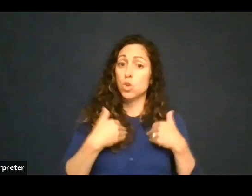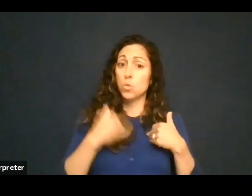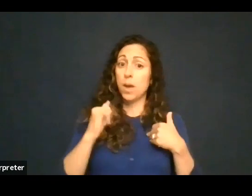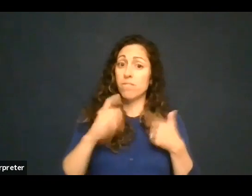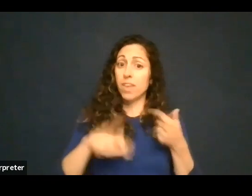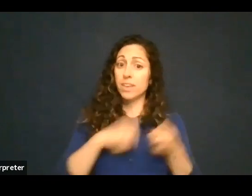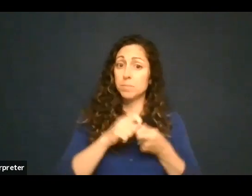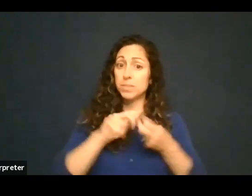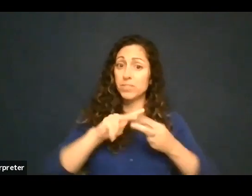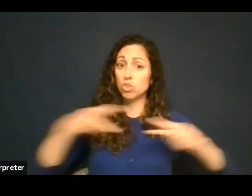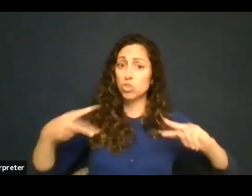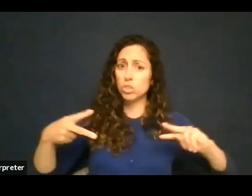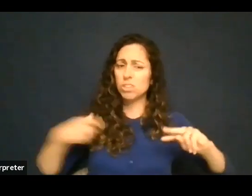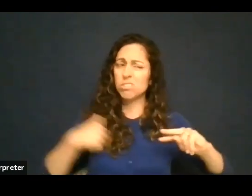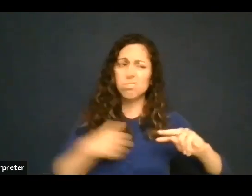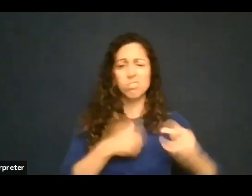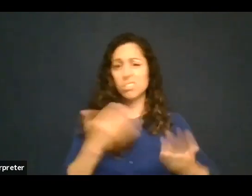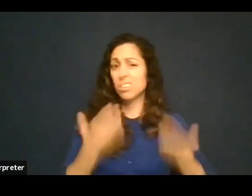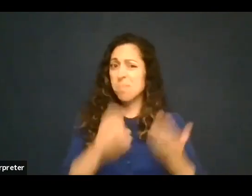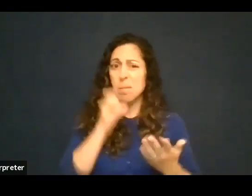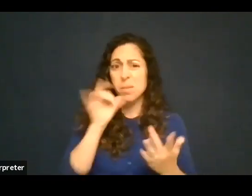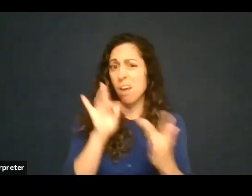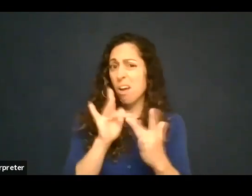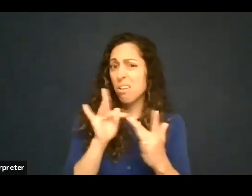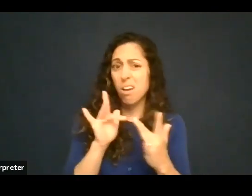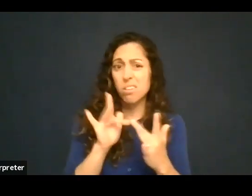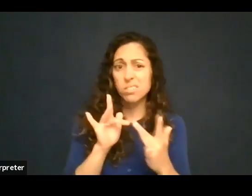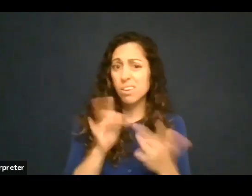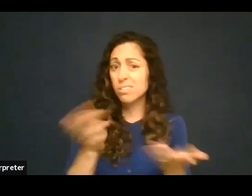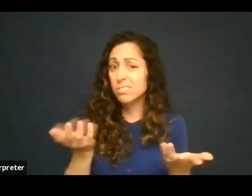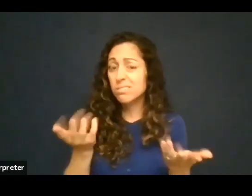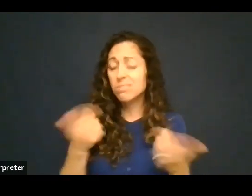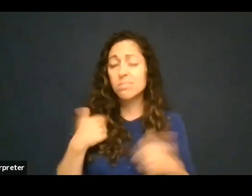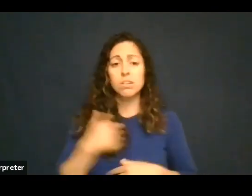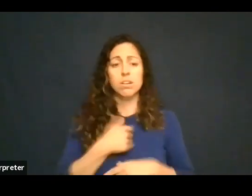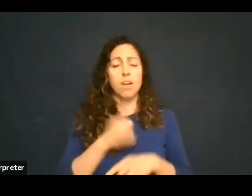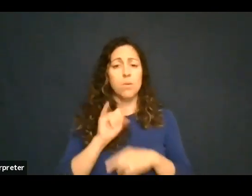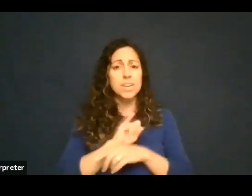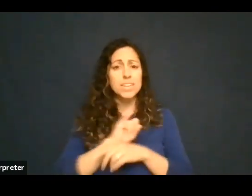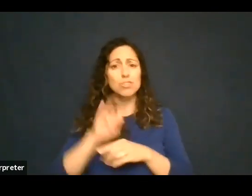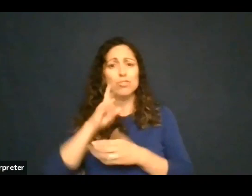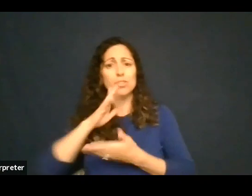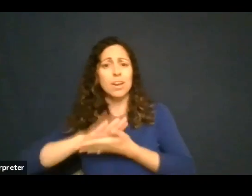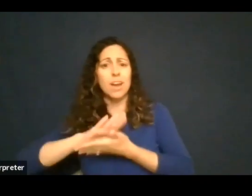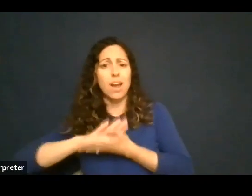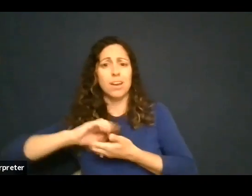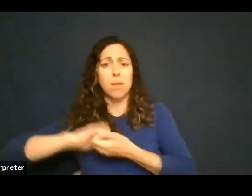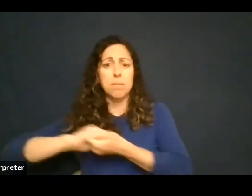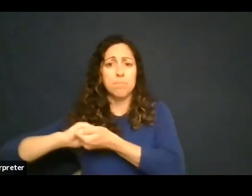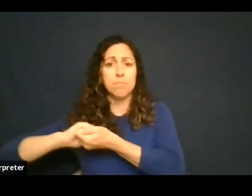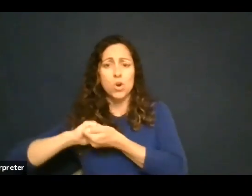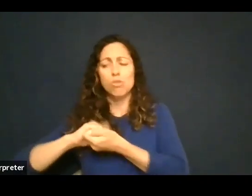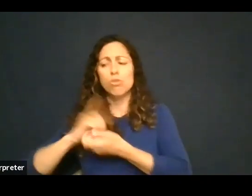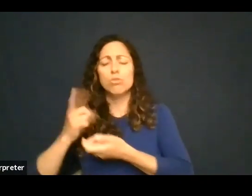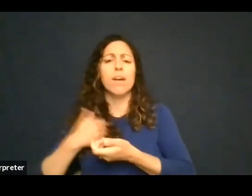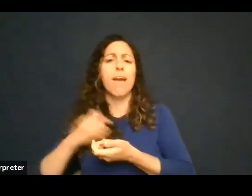The industry and academic partners often come with other criteria. So they want someone, say, with an USH2A gene,